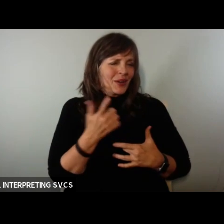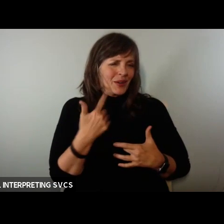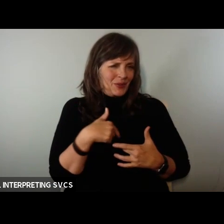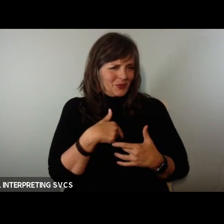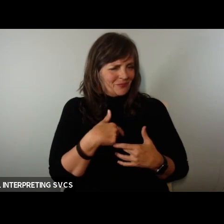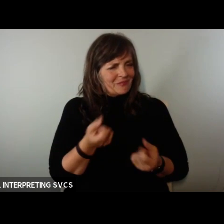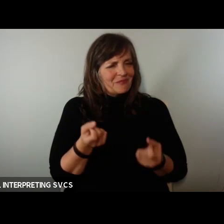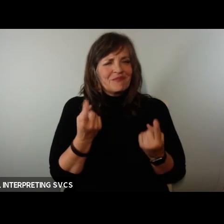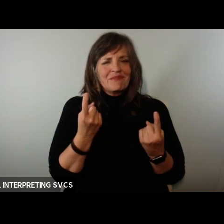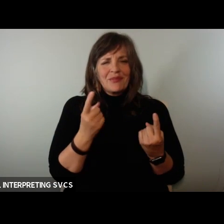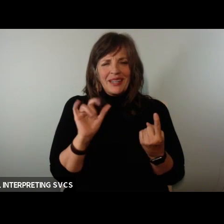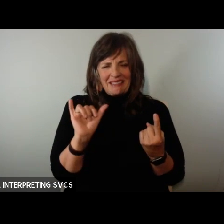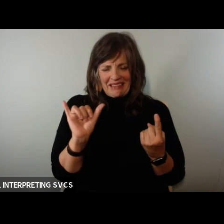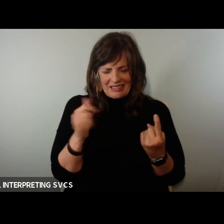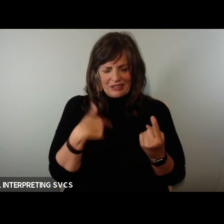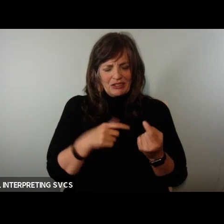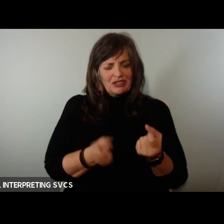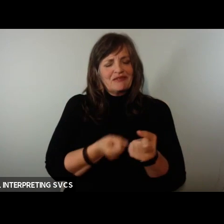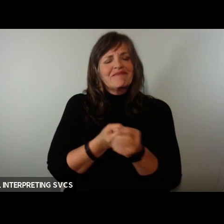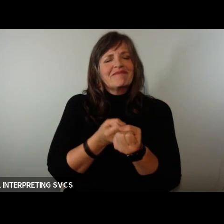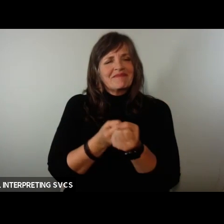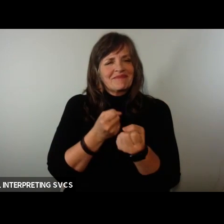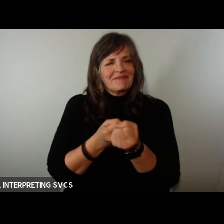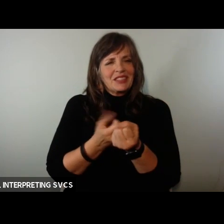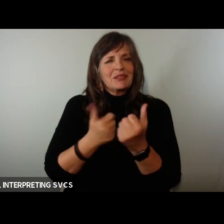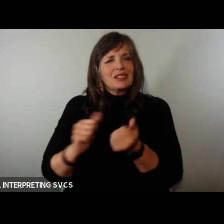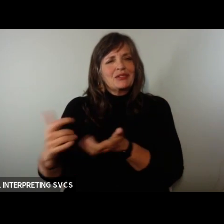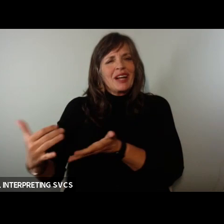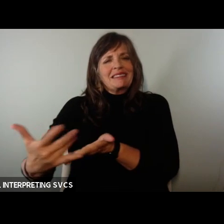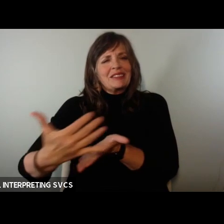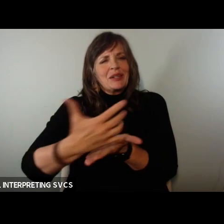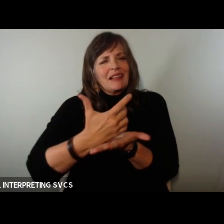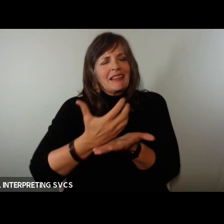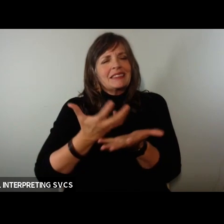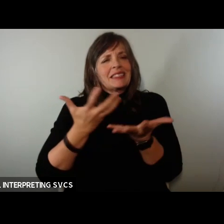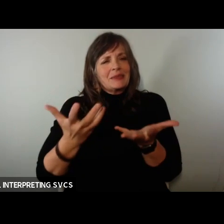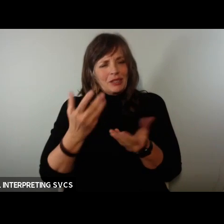we're trying to collect as much of this information as we can for you.